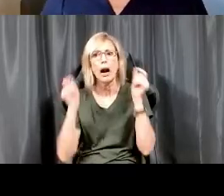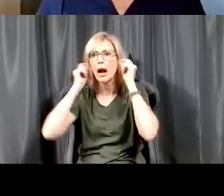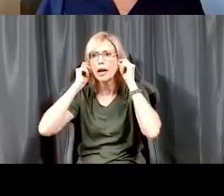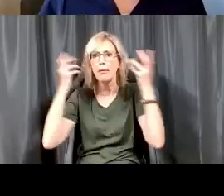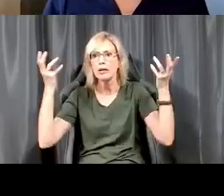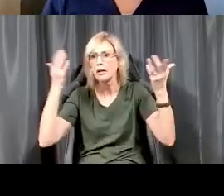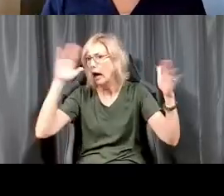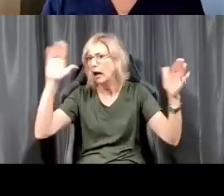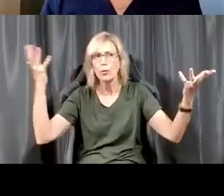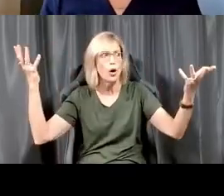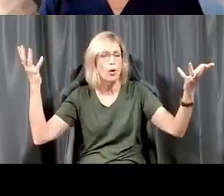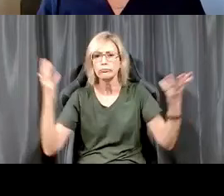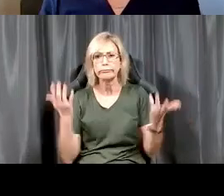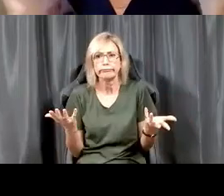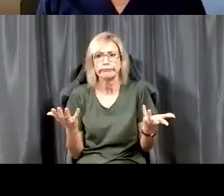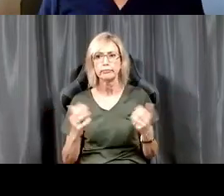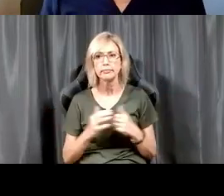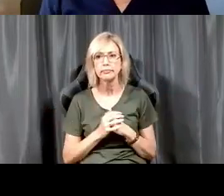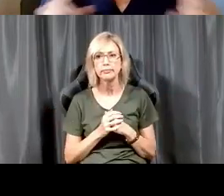I don't know why it would start using them.